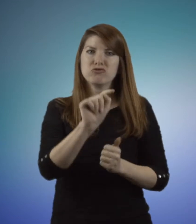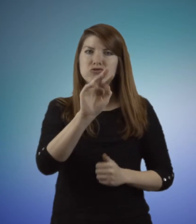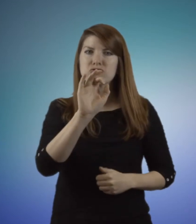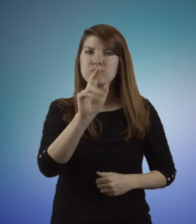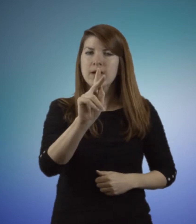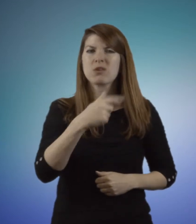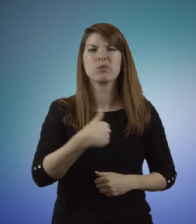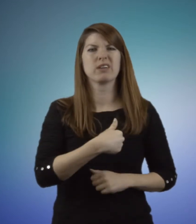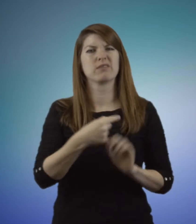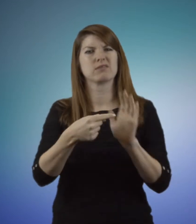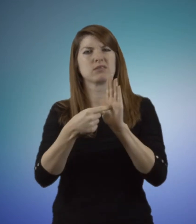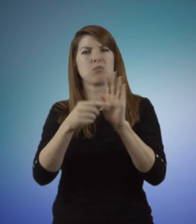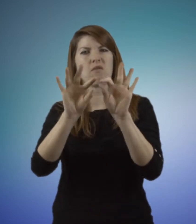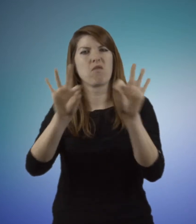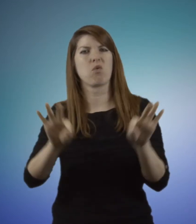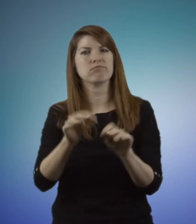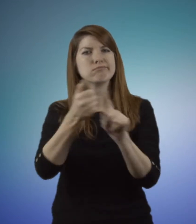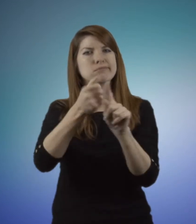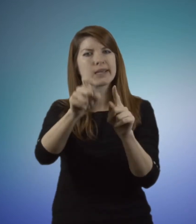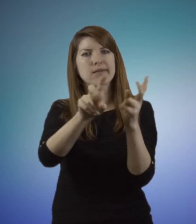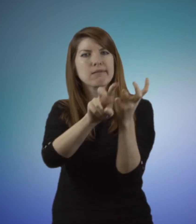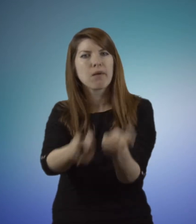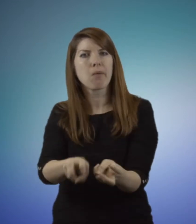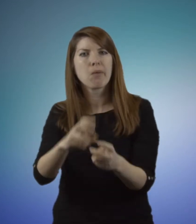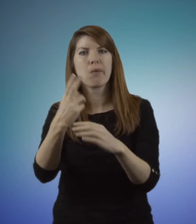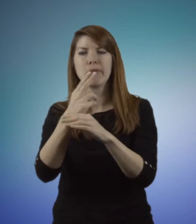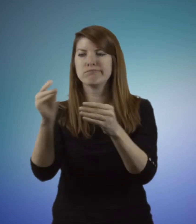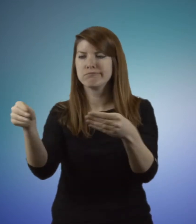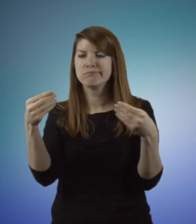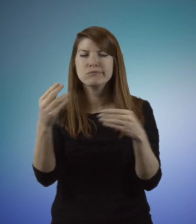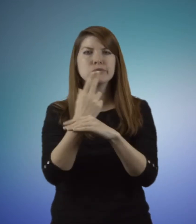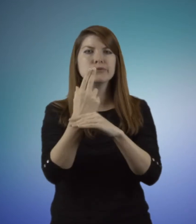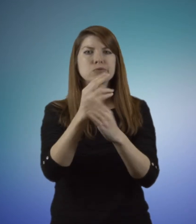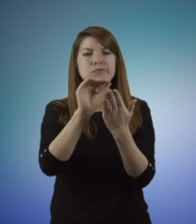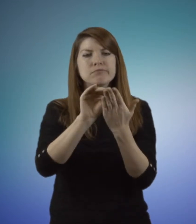We have a sample form in the handouts that are available for you that you could use as a way to start.